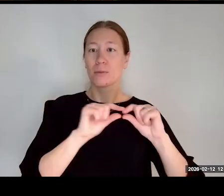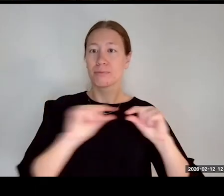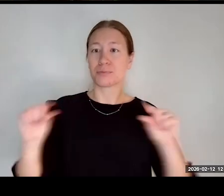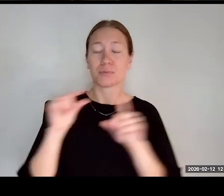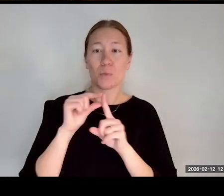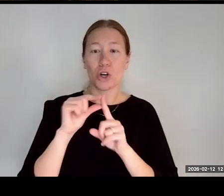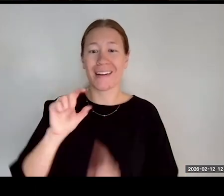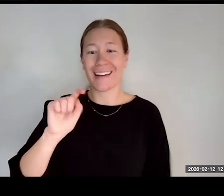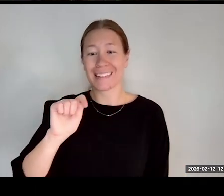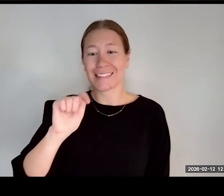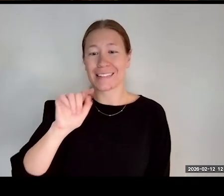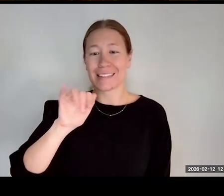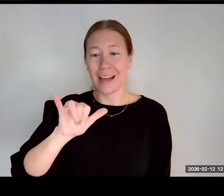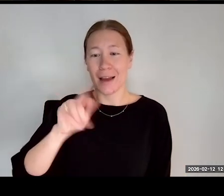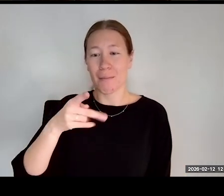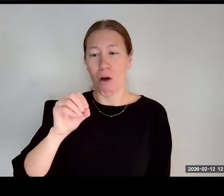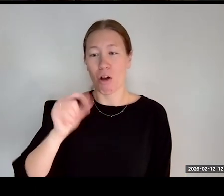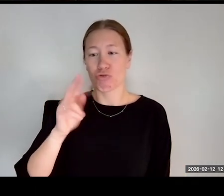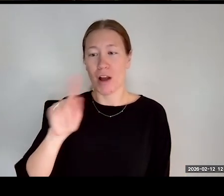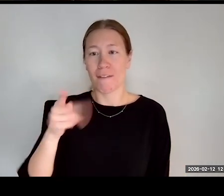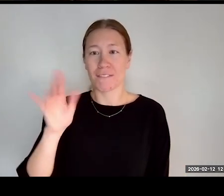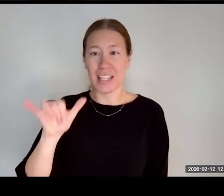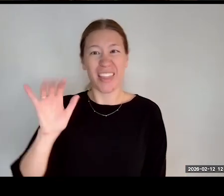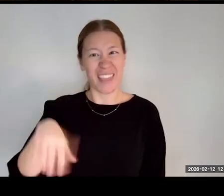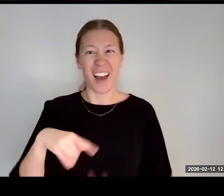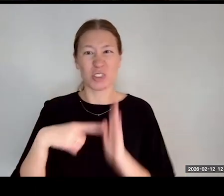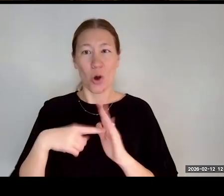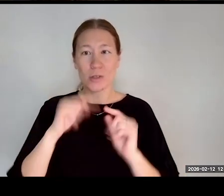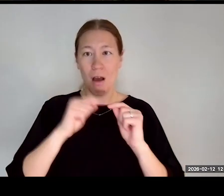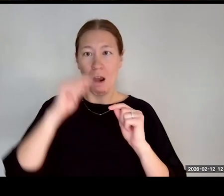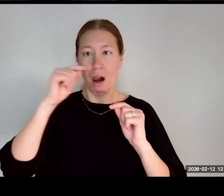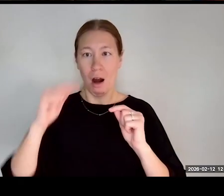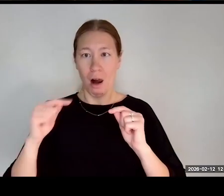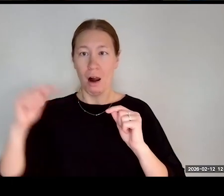of the variations in letter height. And this variation actually helps our brains move